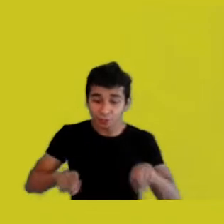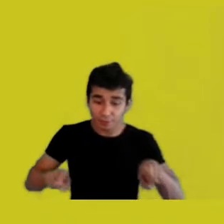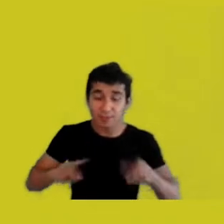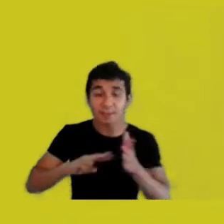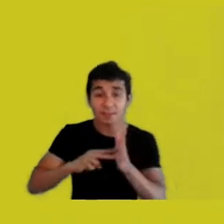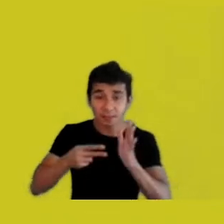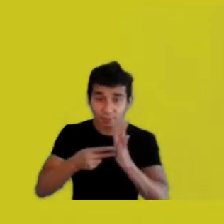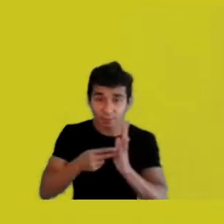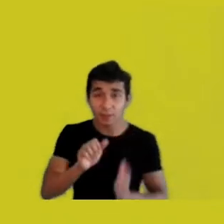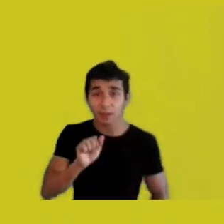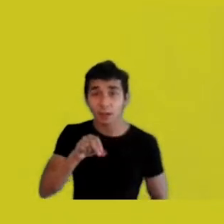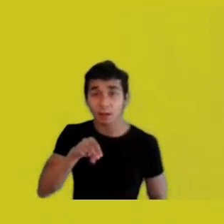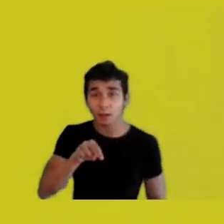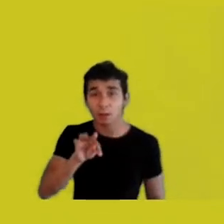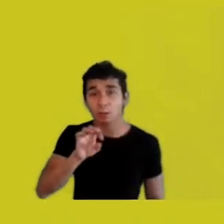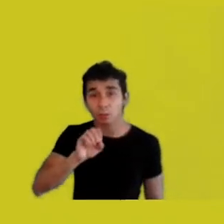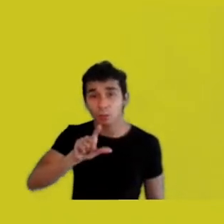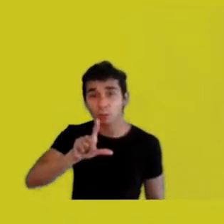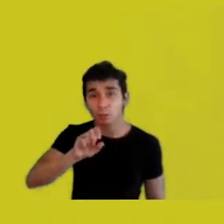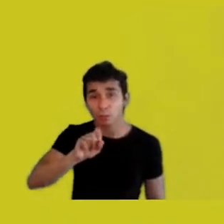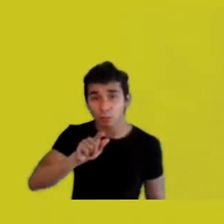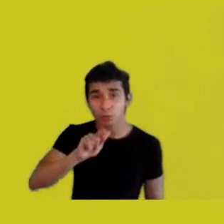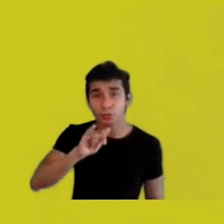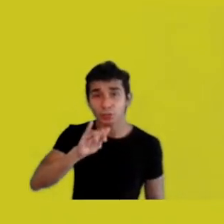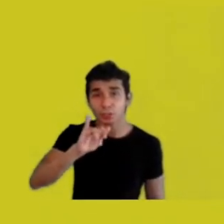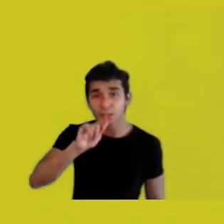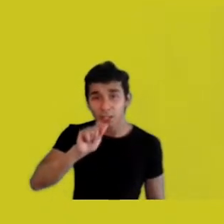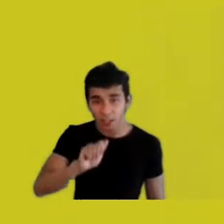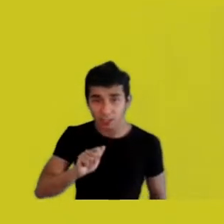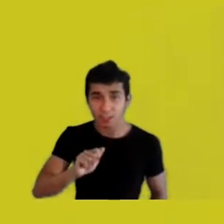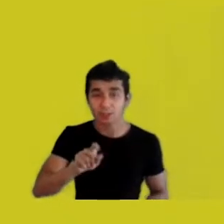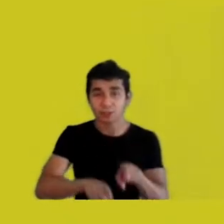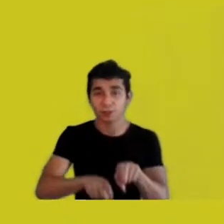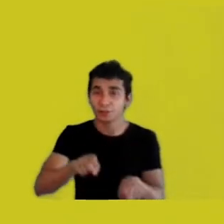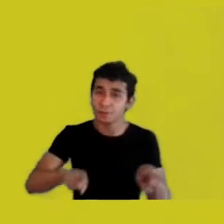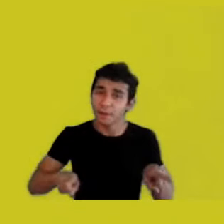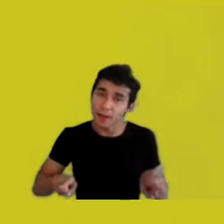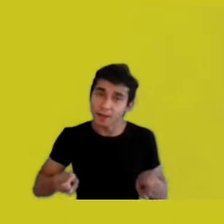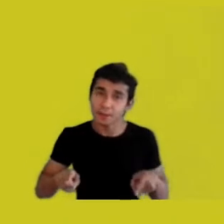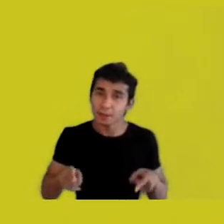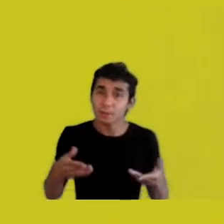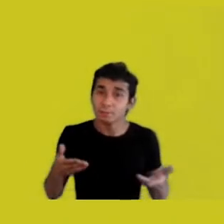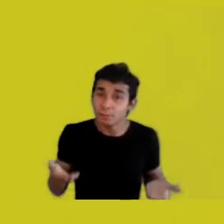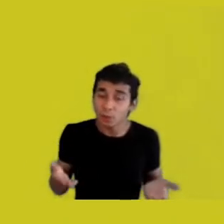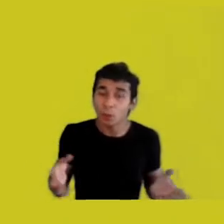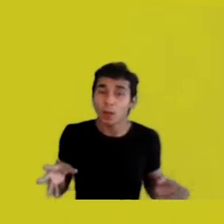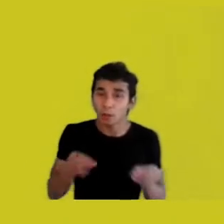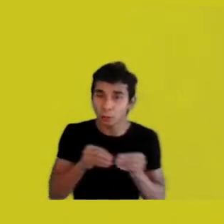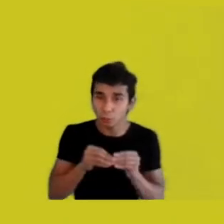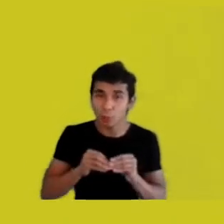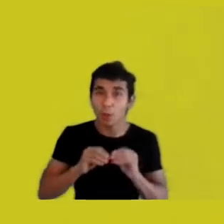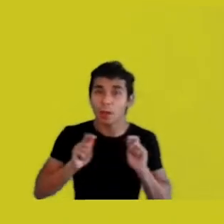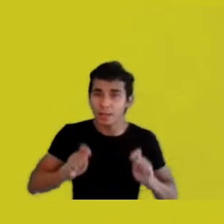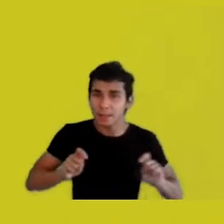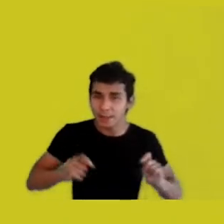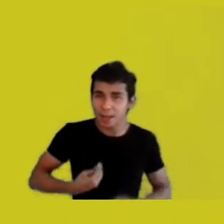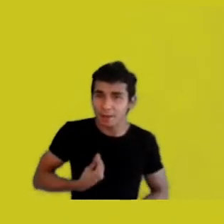a fractality of possibilities of being. I mean, “In Bahia I left my enchantment,